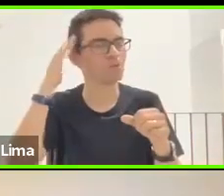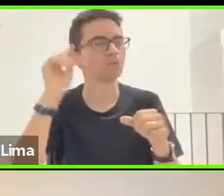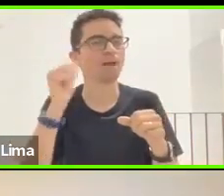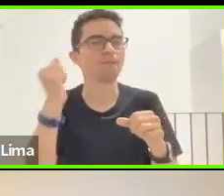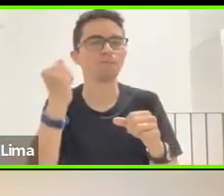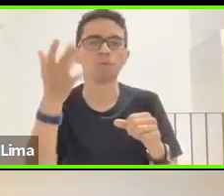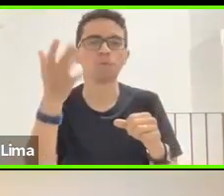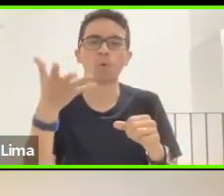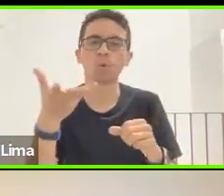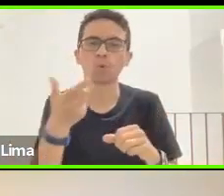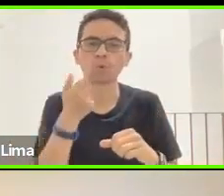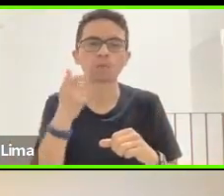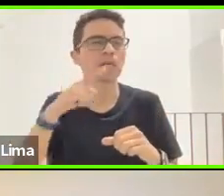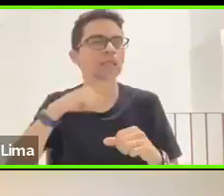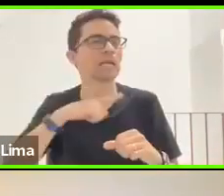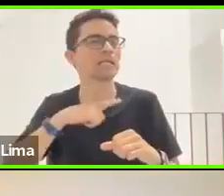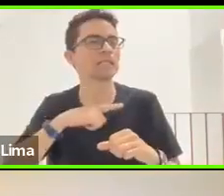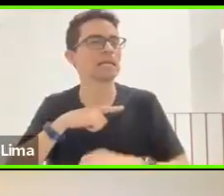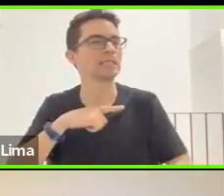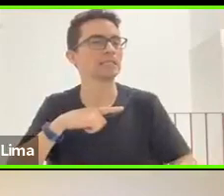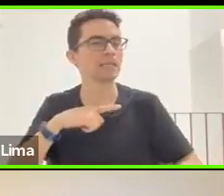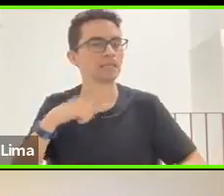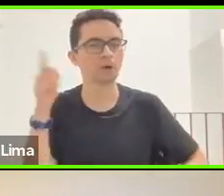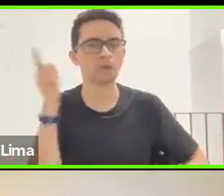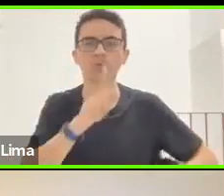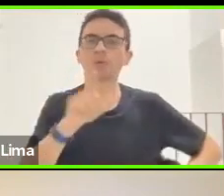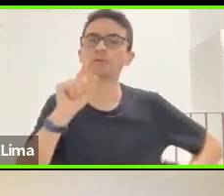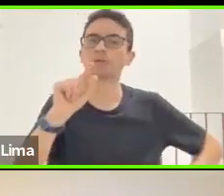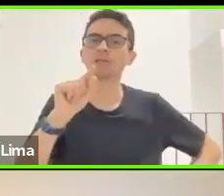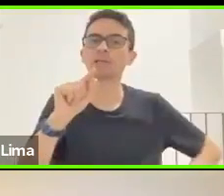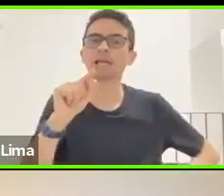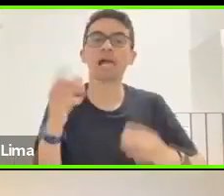And so I can t And so I can trace it very easily And so I can trace it very easily in the United States. It